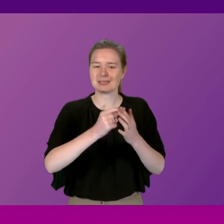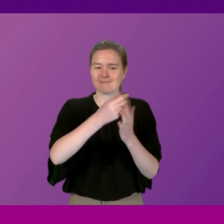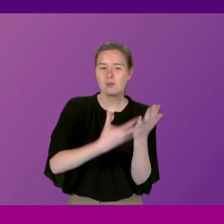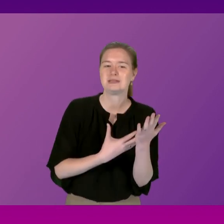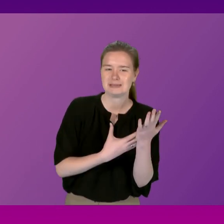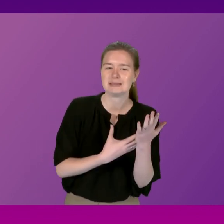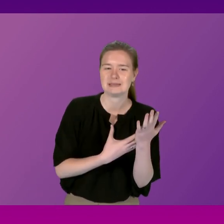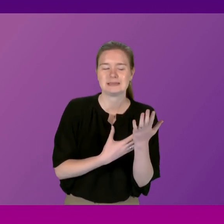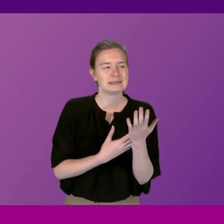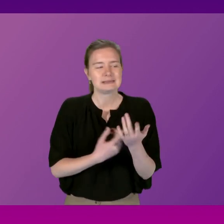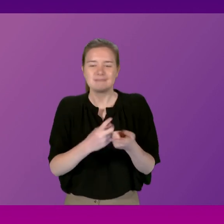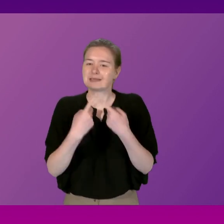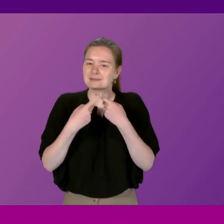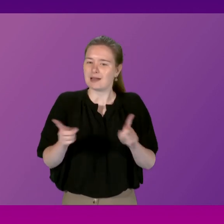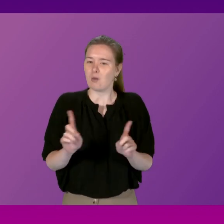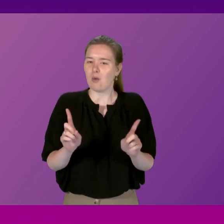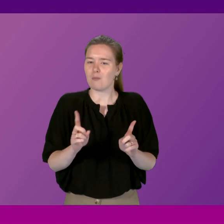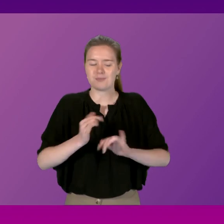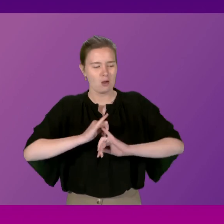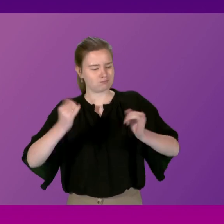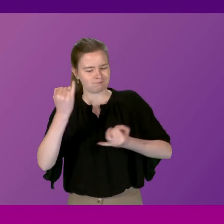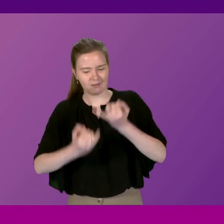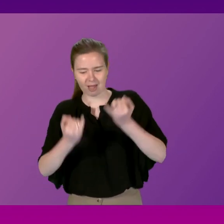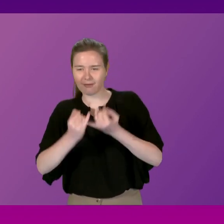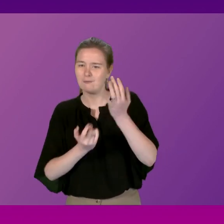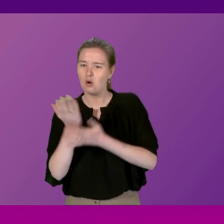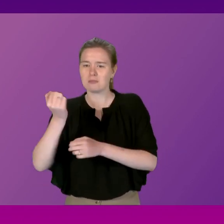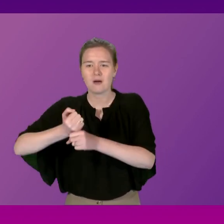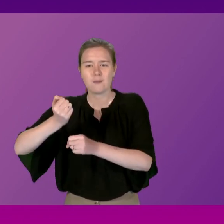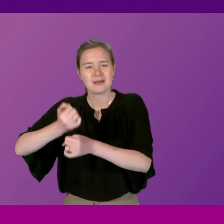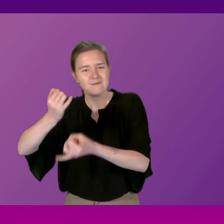It neglects to mention the terrible failings of the Government, focusing only on the limited